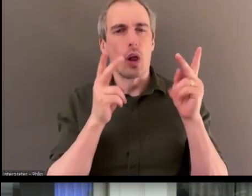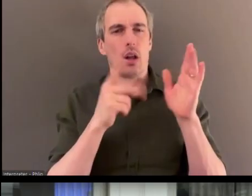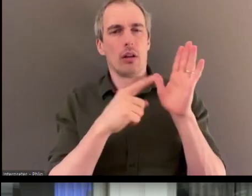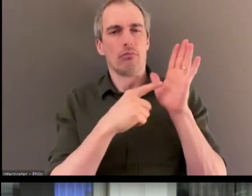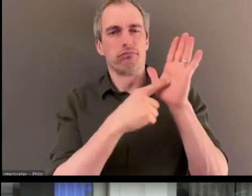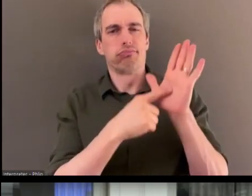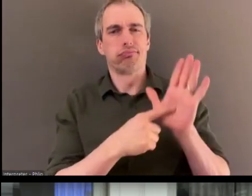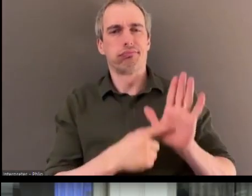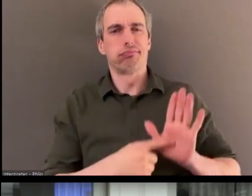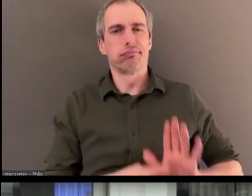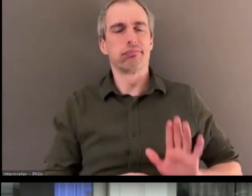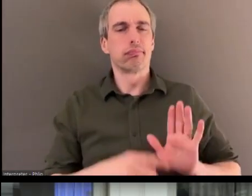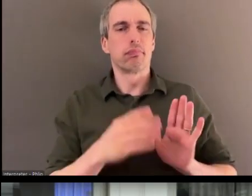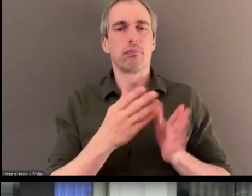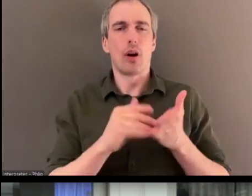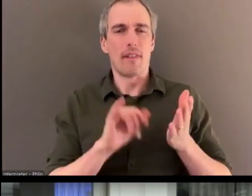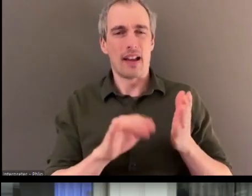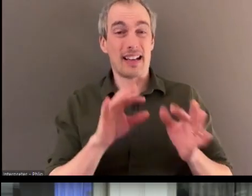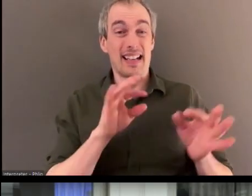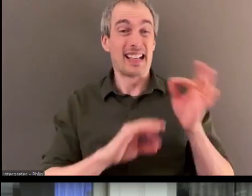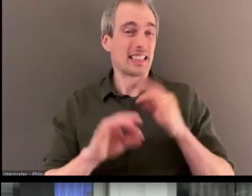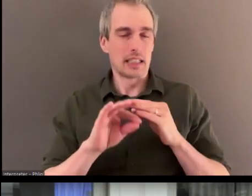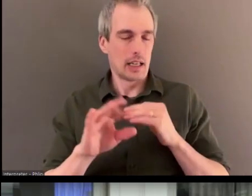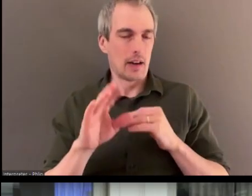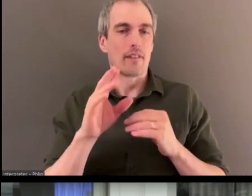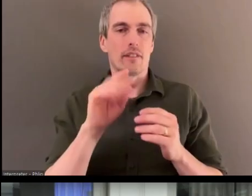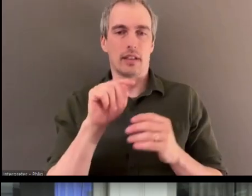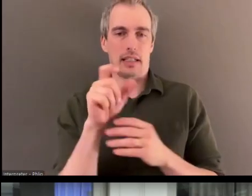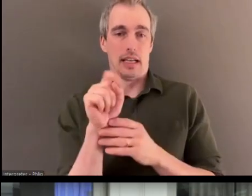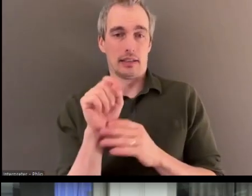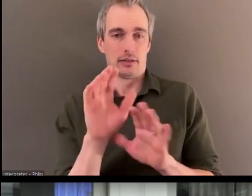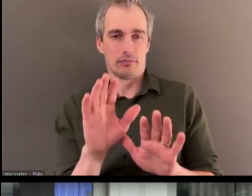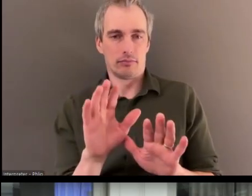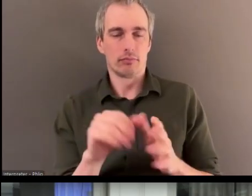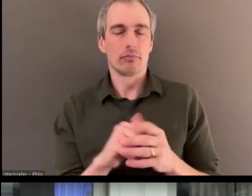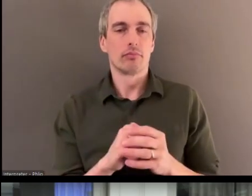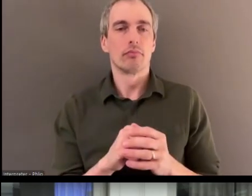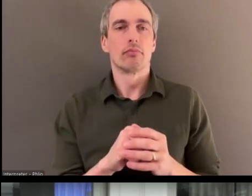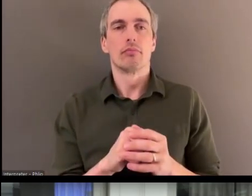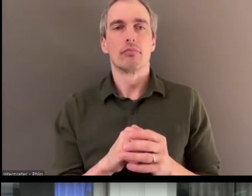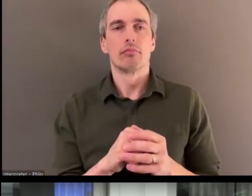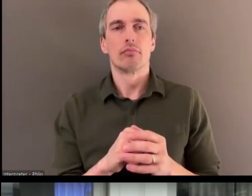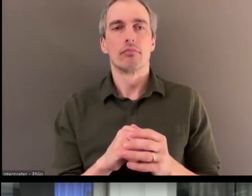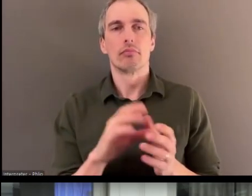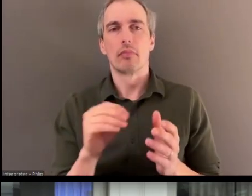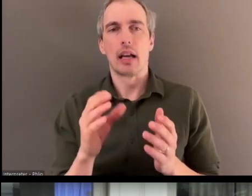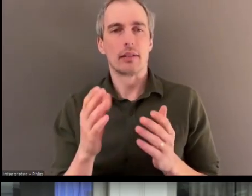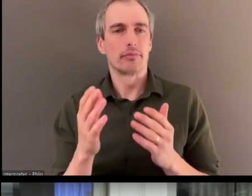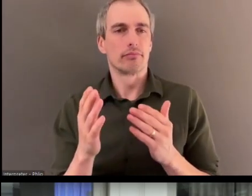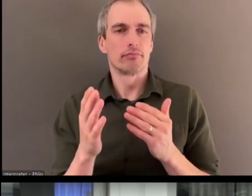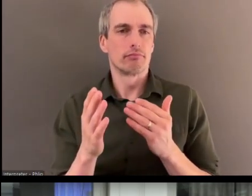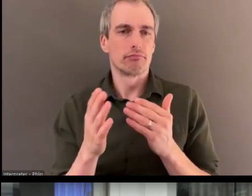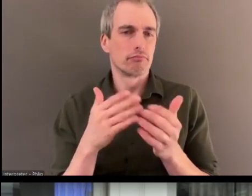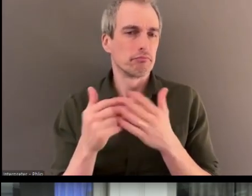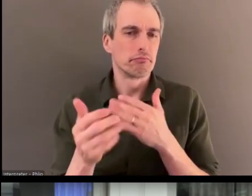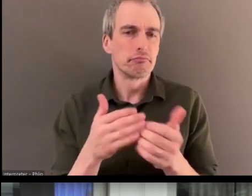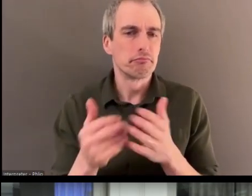And it's it doesn't matter what because we're just uploading an image to the AI model.